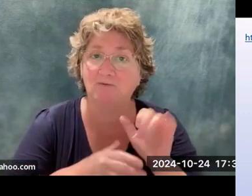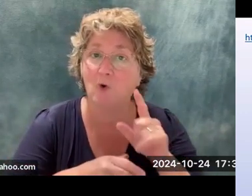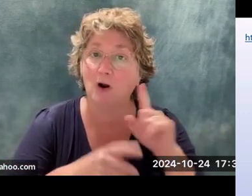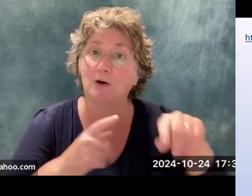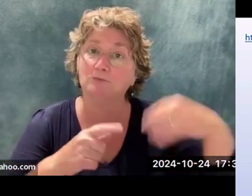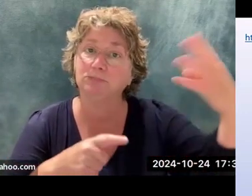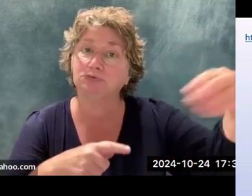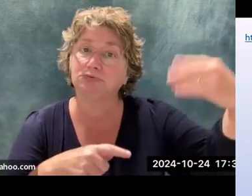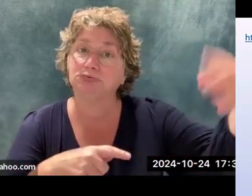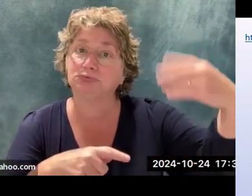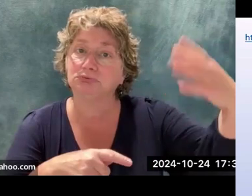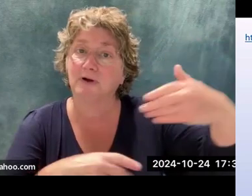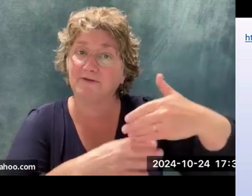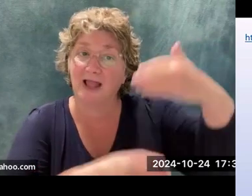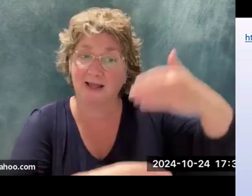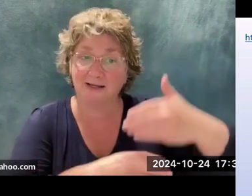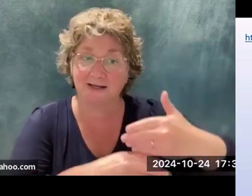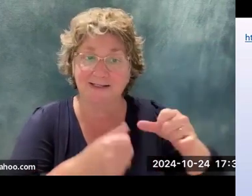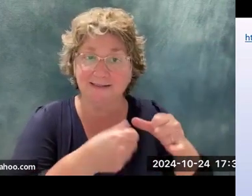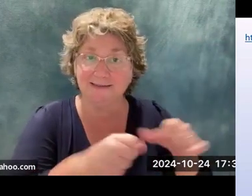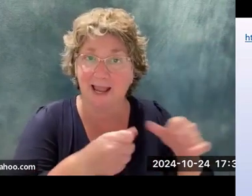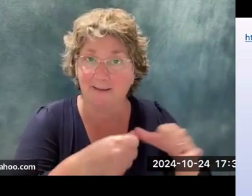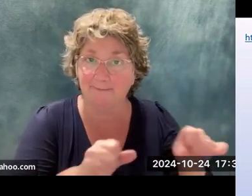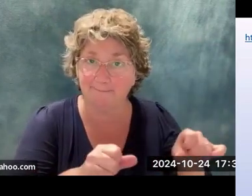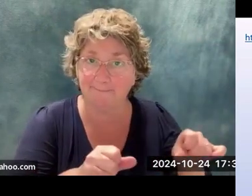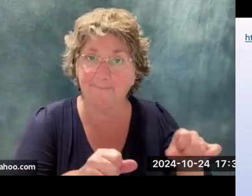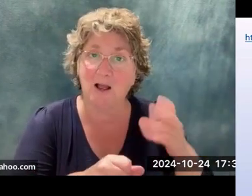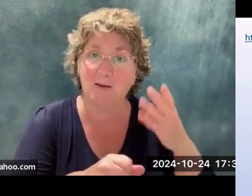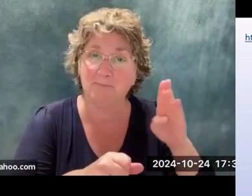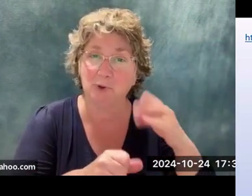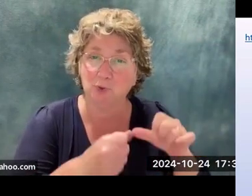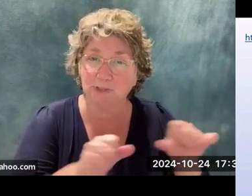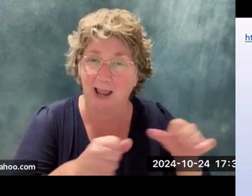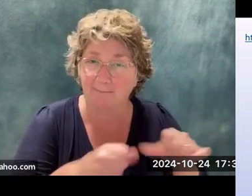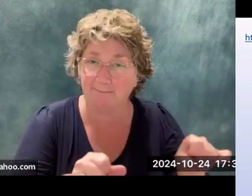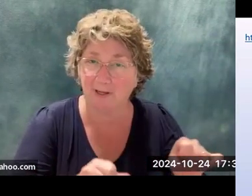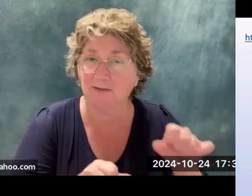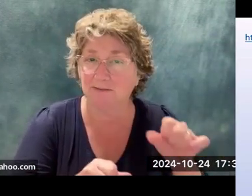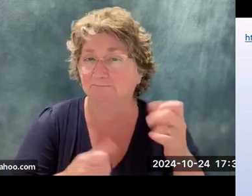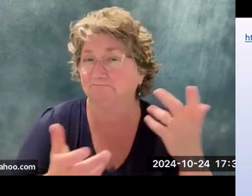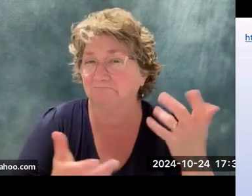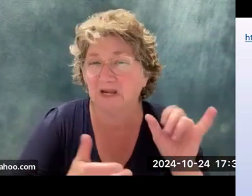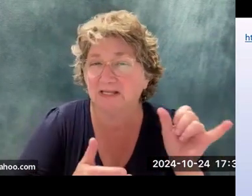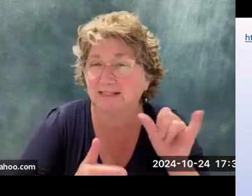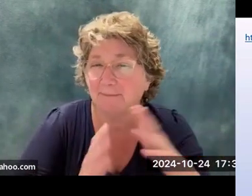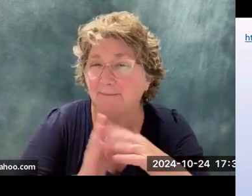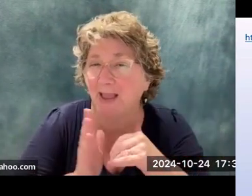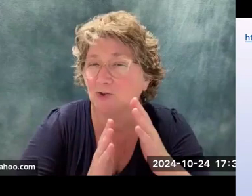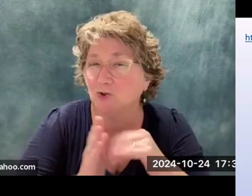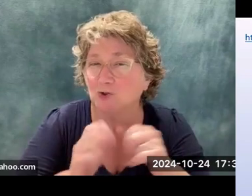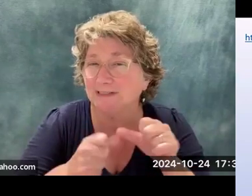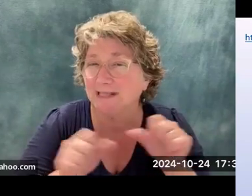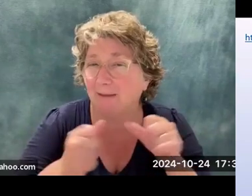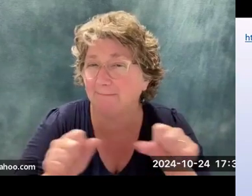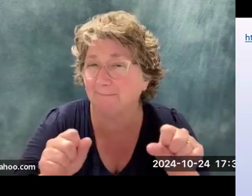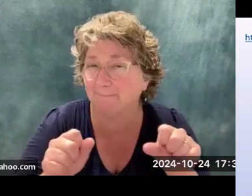a tape with blue tape, the kind that the painters use, and just tape